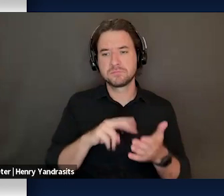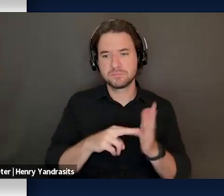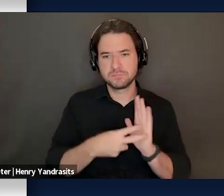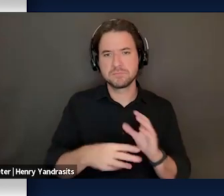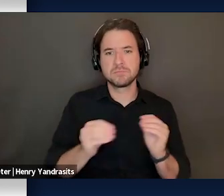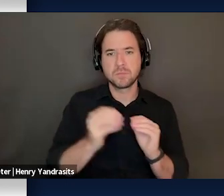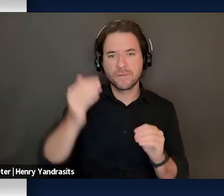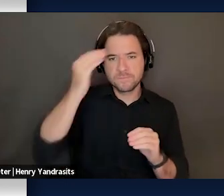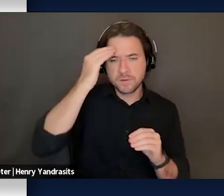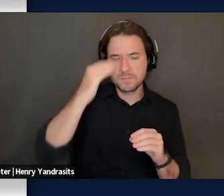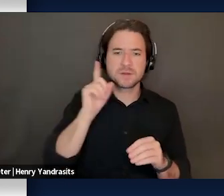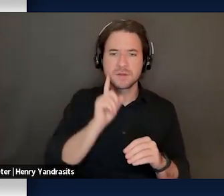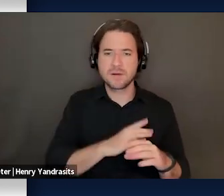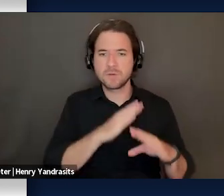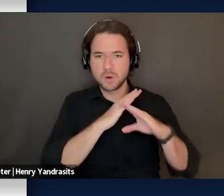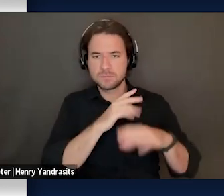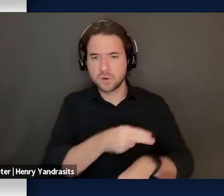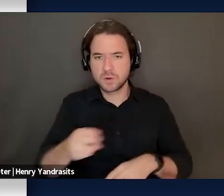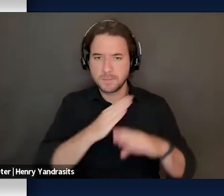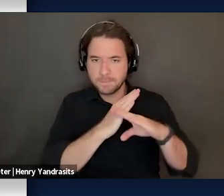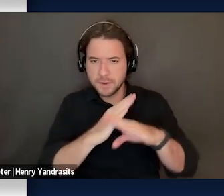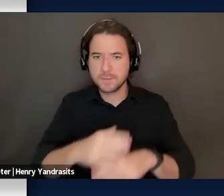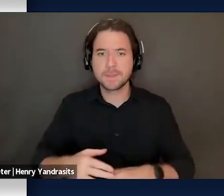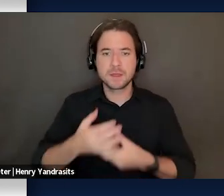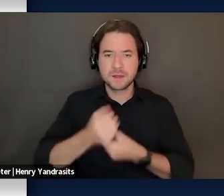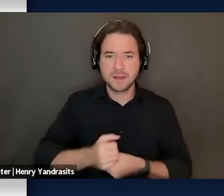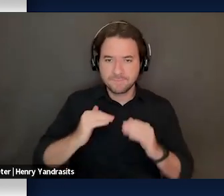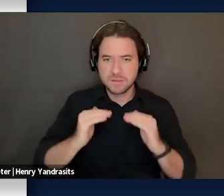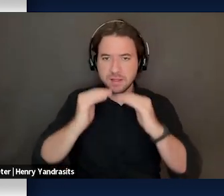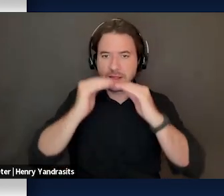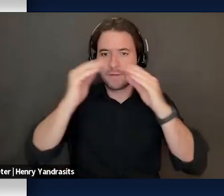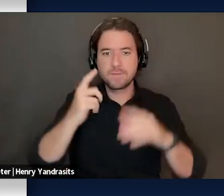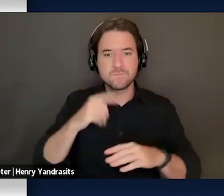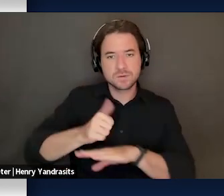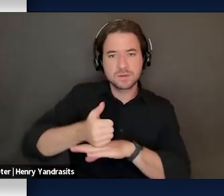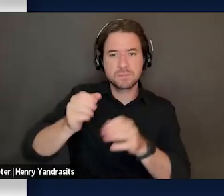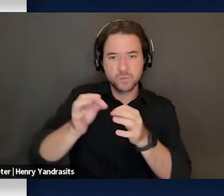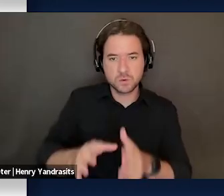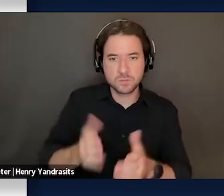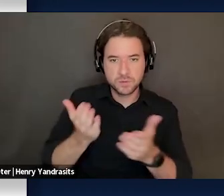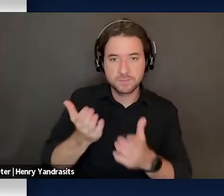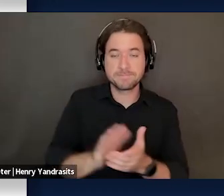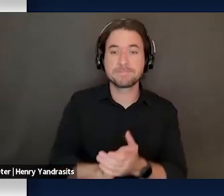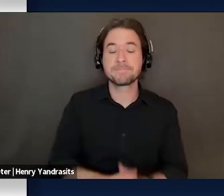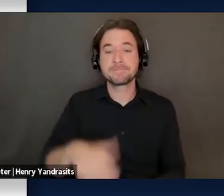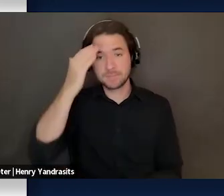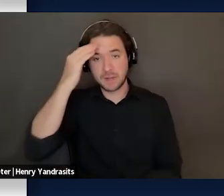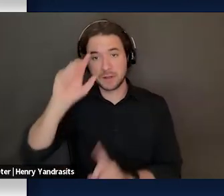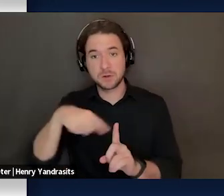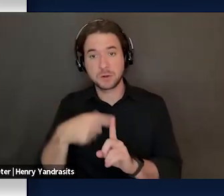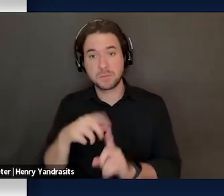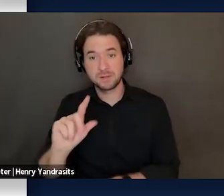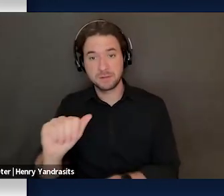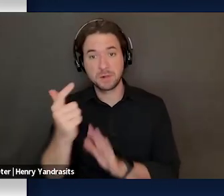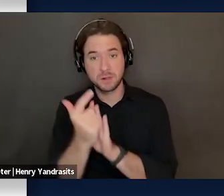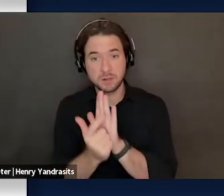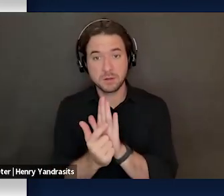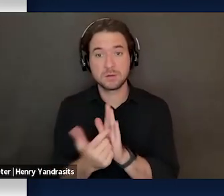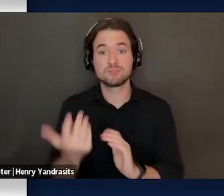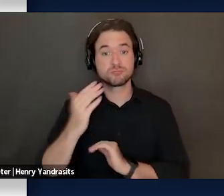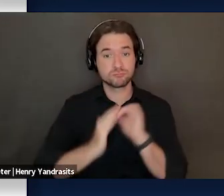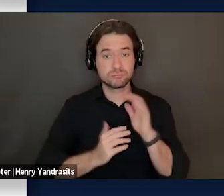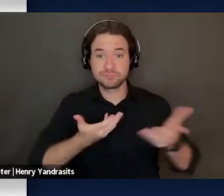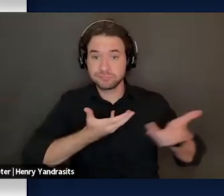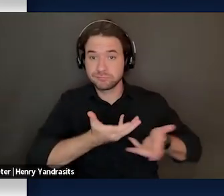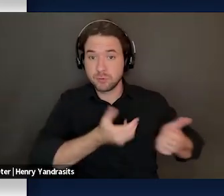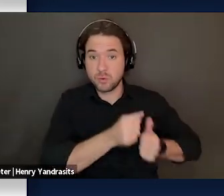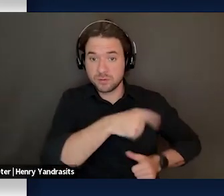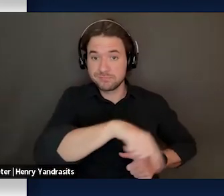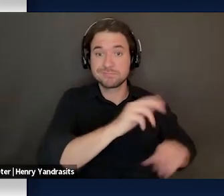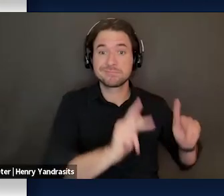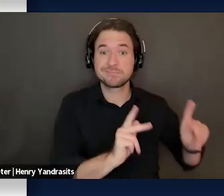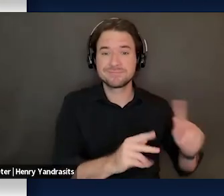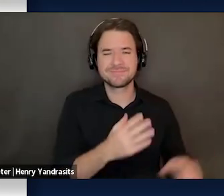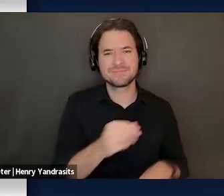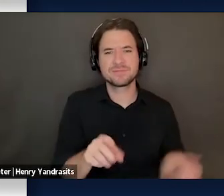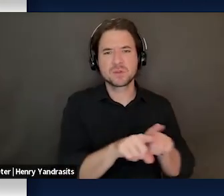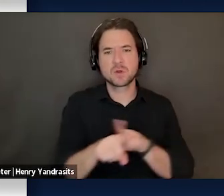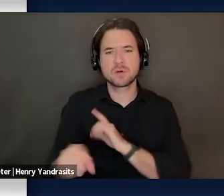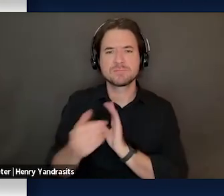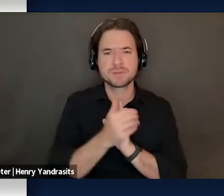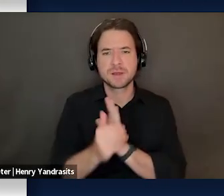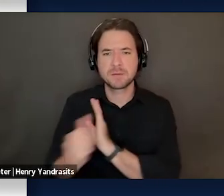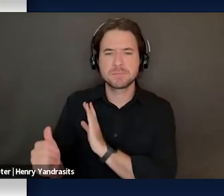deaf and hard of hearing barriers. confidence level in terms of arranging interpreter services, knowledge of disability laws, comfort, interacting with these individuals, and also confidence in equitable care.